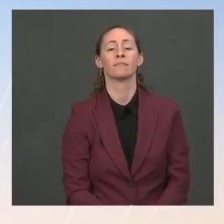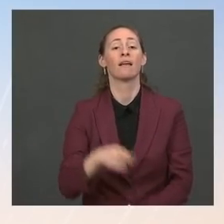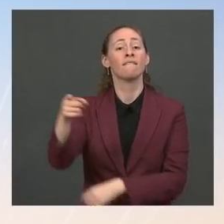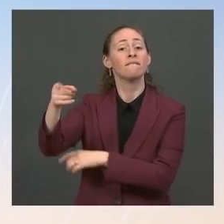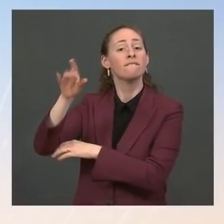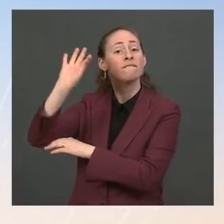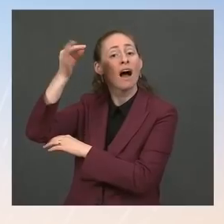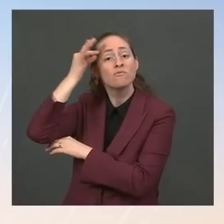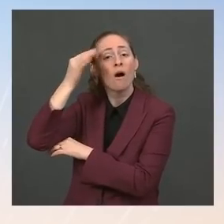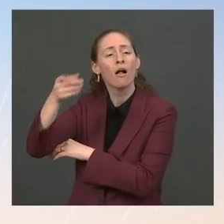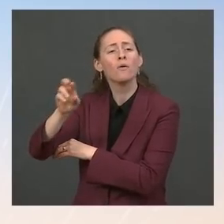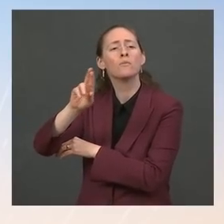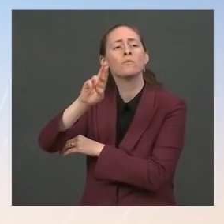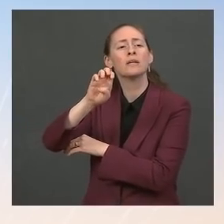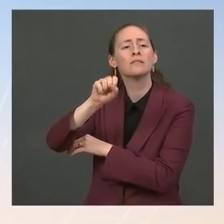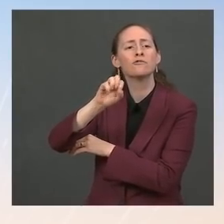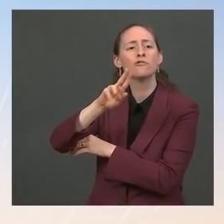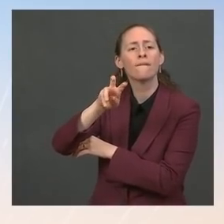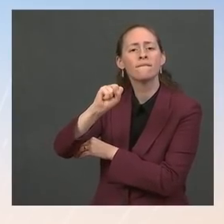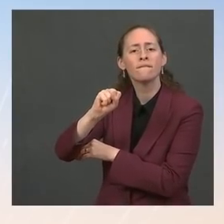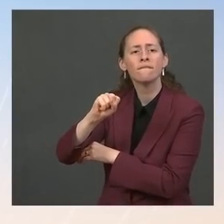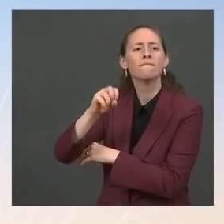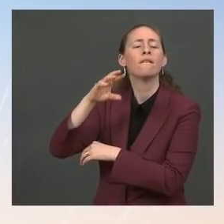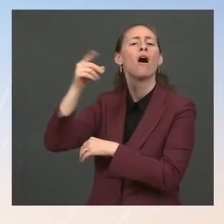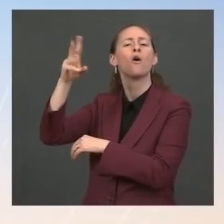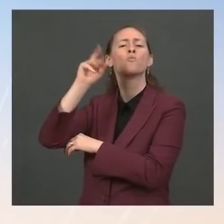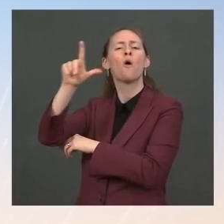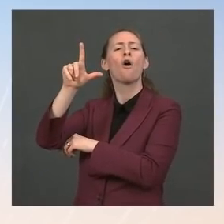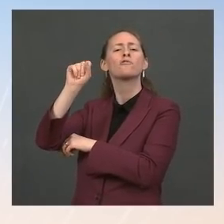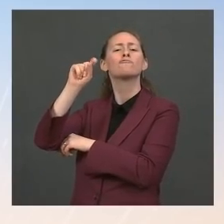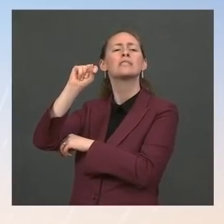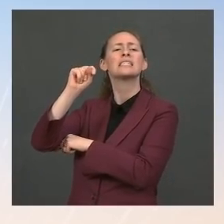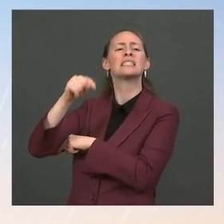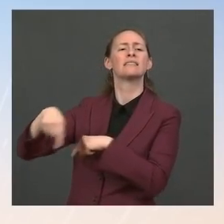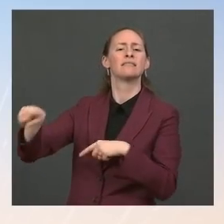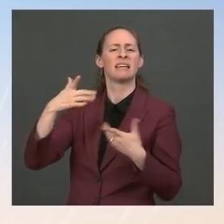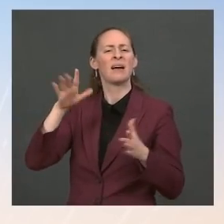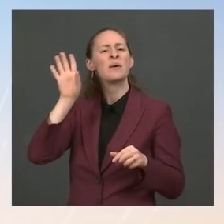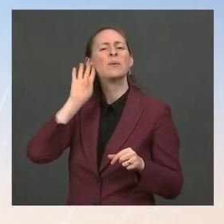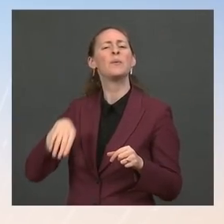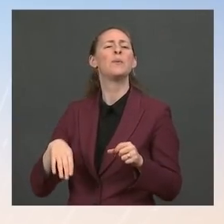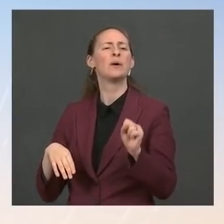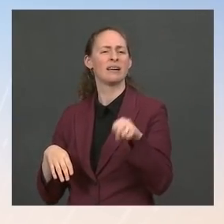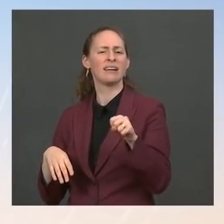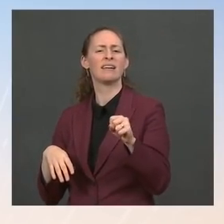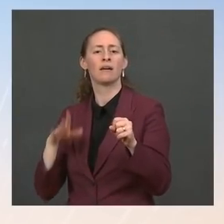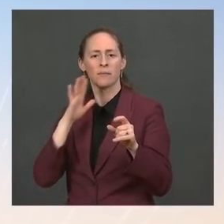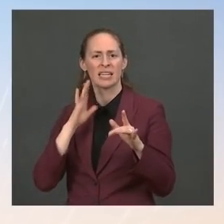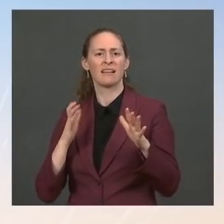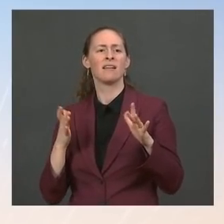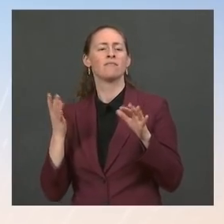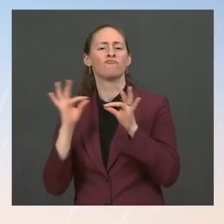to substantially decelerate next year. I know you're not talking about that, but that's an important component here. And economists across the board also agree